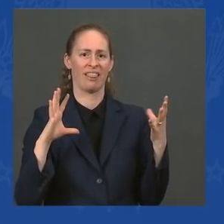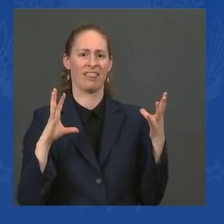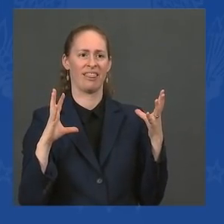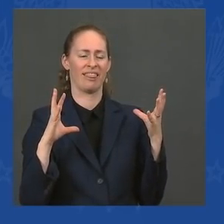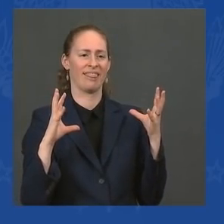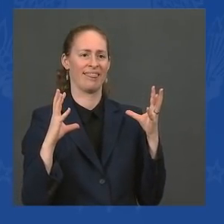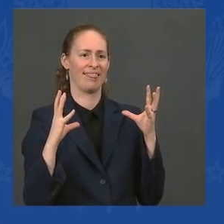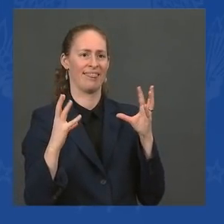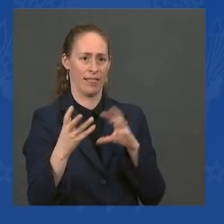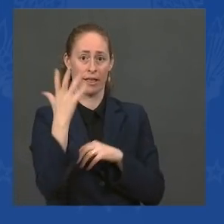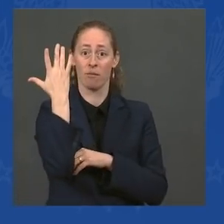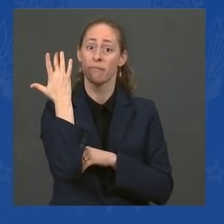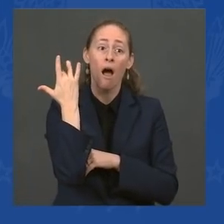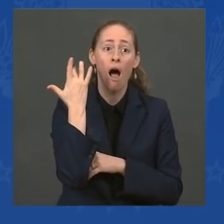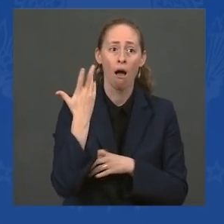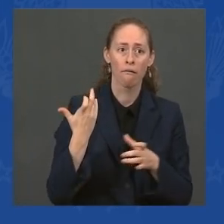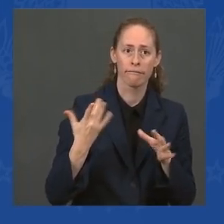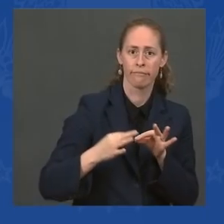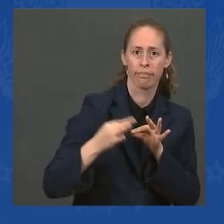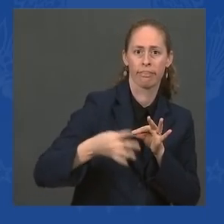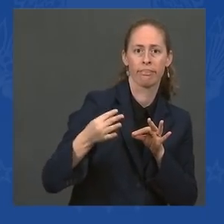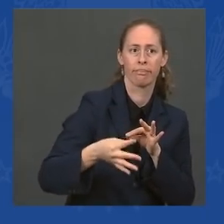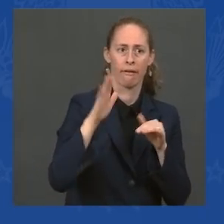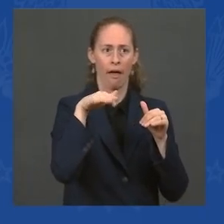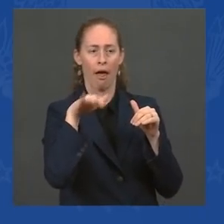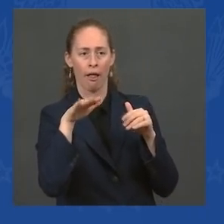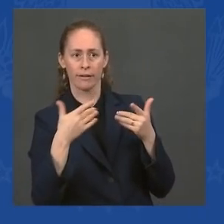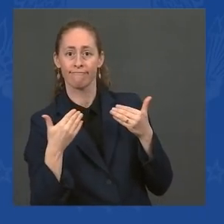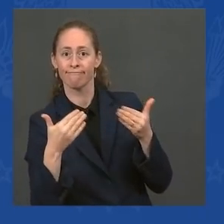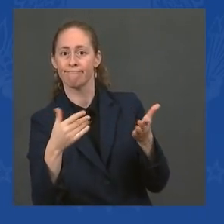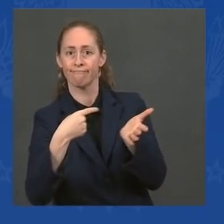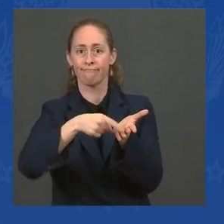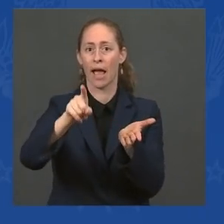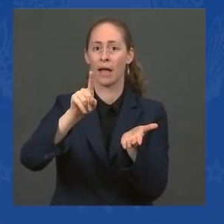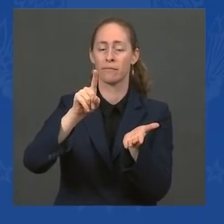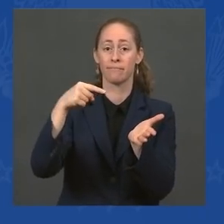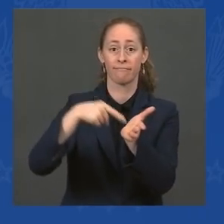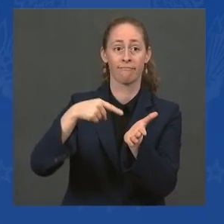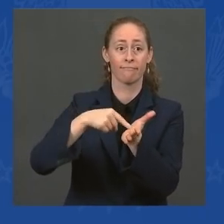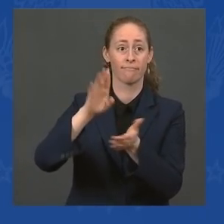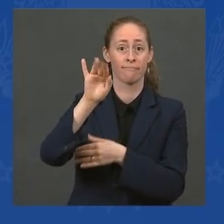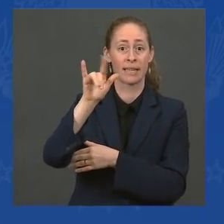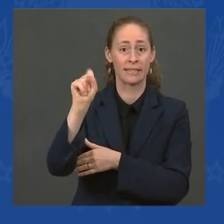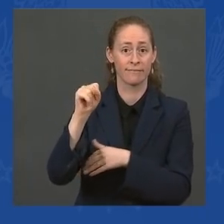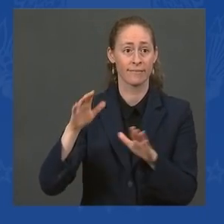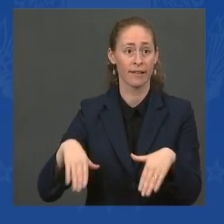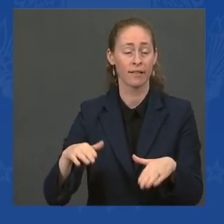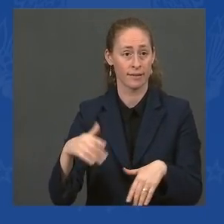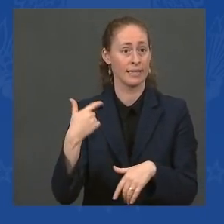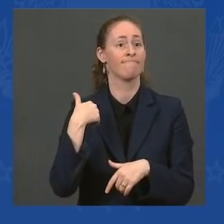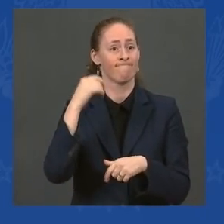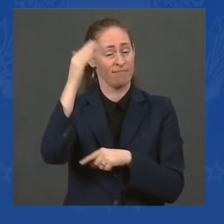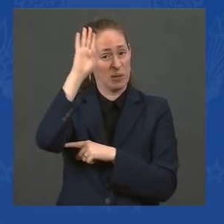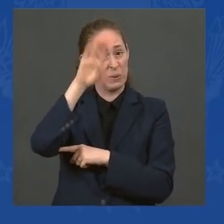in approving the extension of the debt limit. We would expect that a continued delay in extending the debt limit would further destabilize the markets.